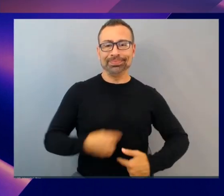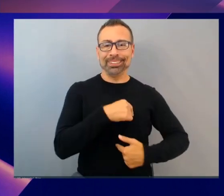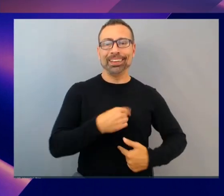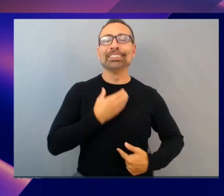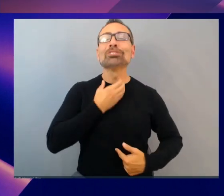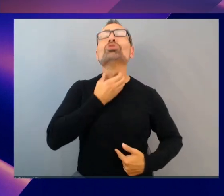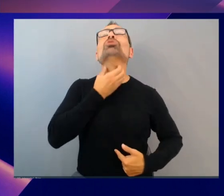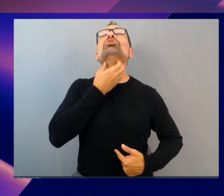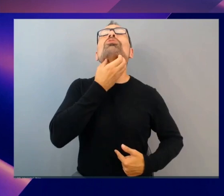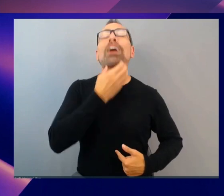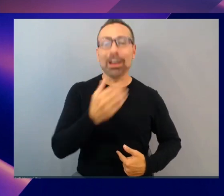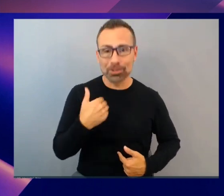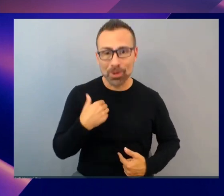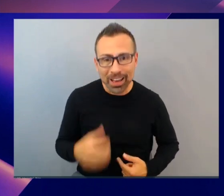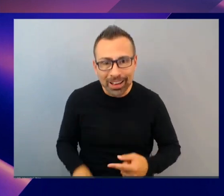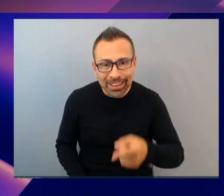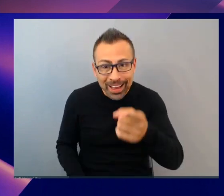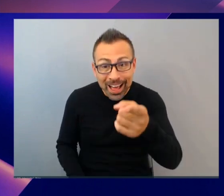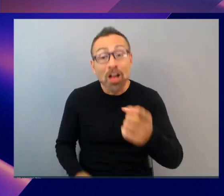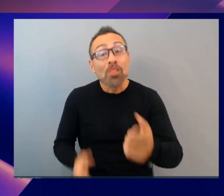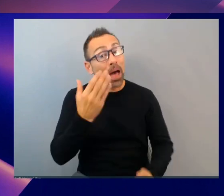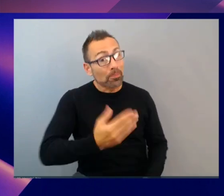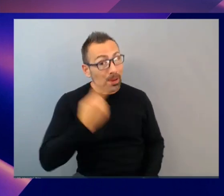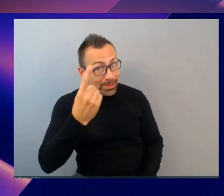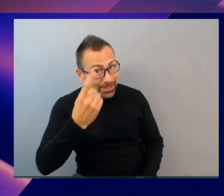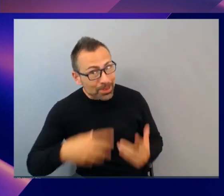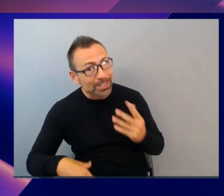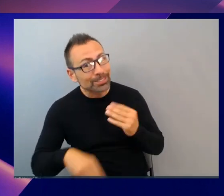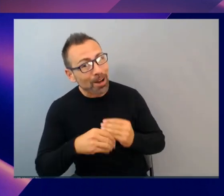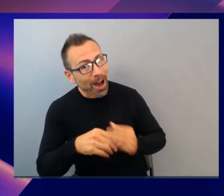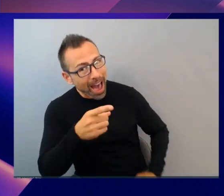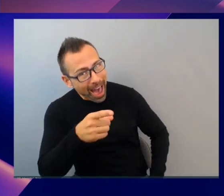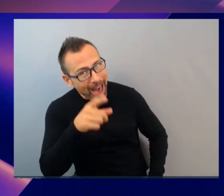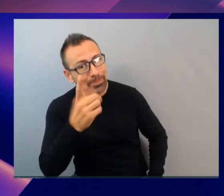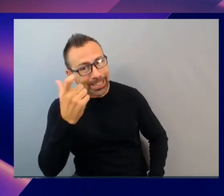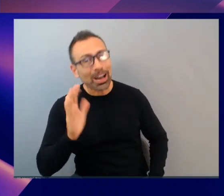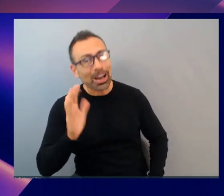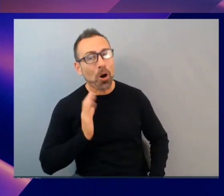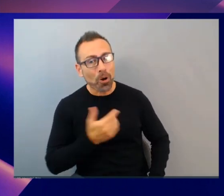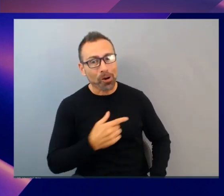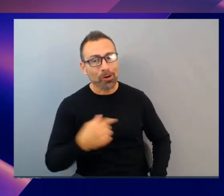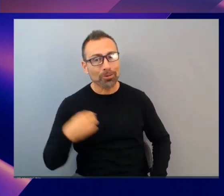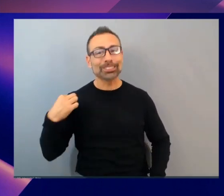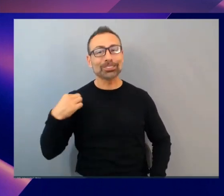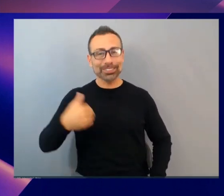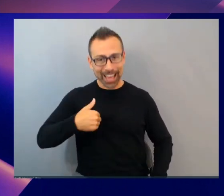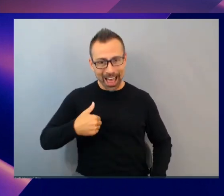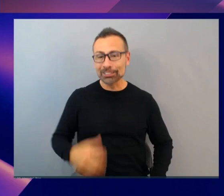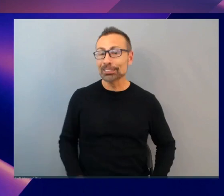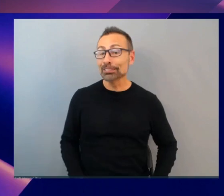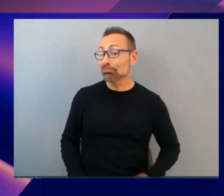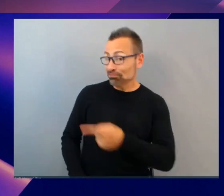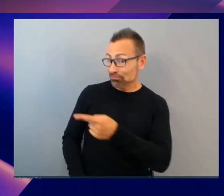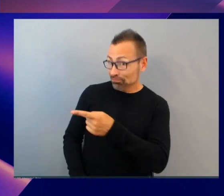for the devs to implement the giraffe, 'cause we have the- I saw an elephant at least. - Giraffe on our shirt. Yeah. - Yeah. So, these pets, they are walking on the city